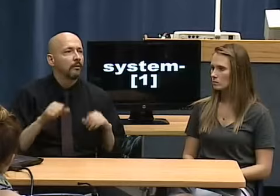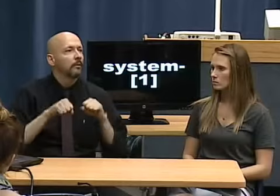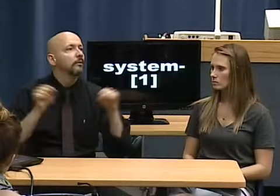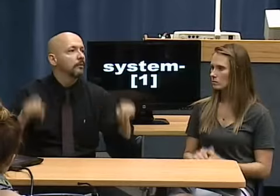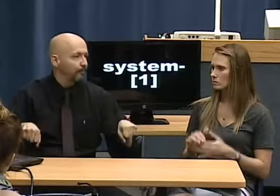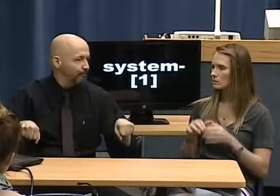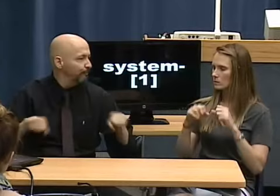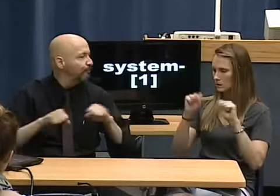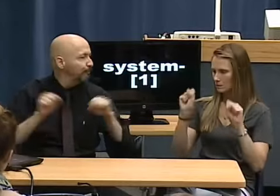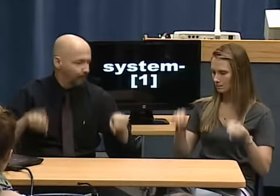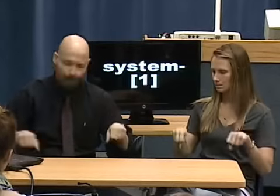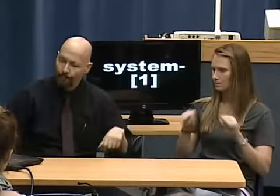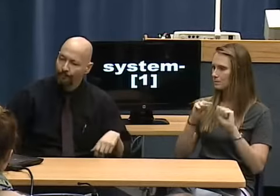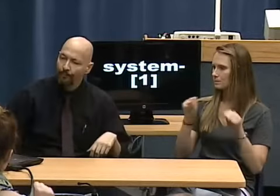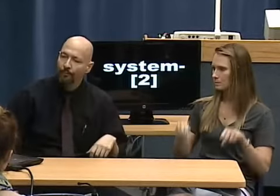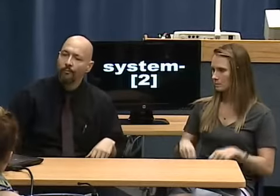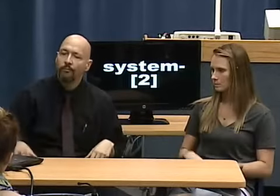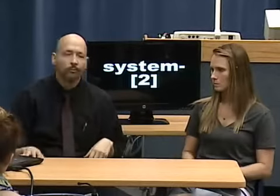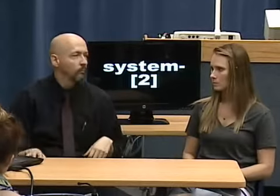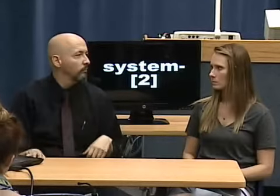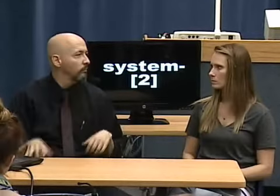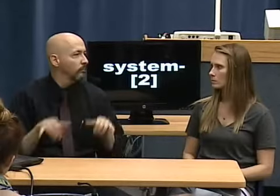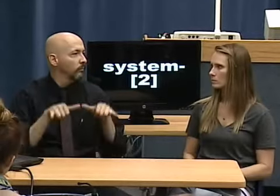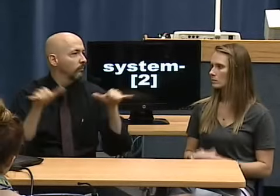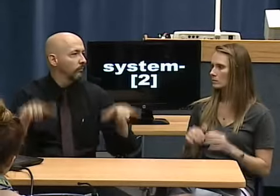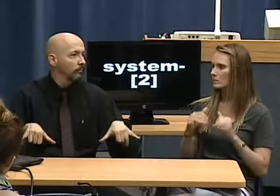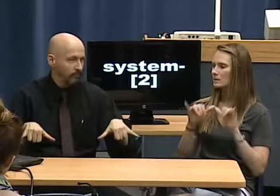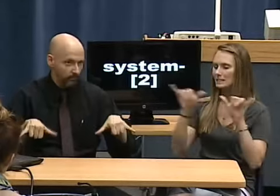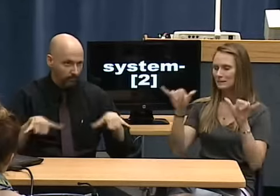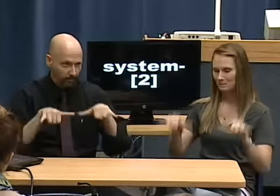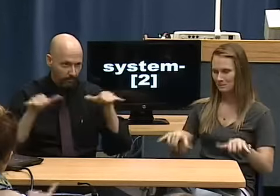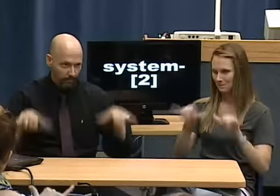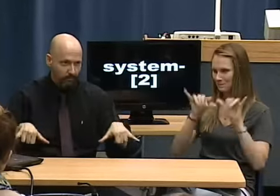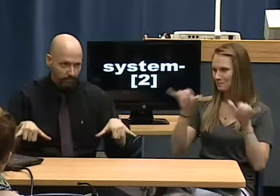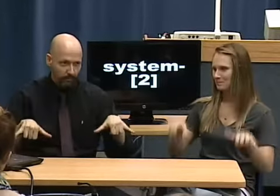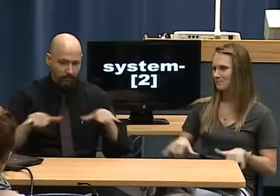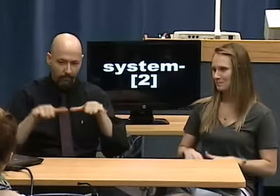System